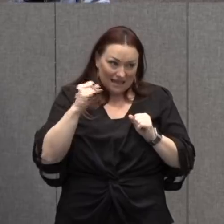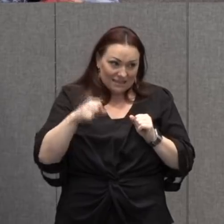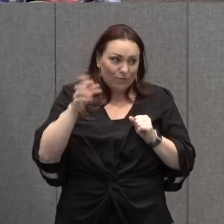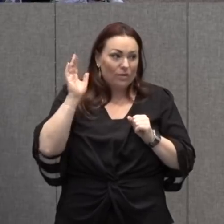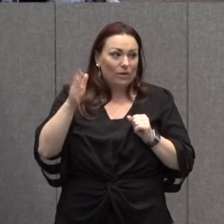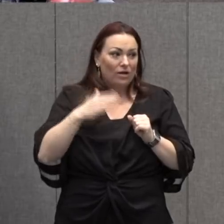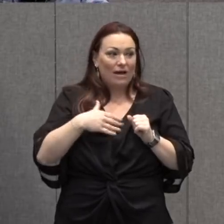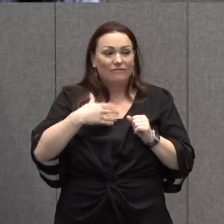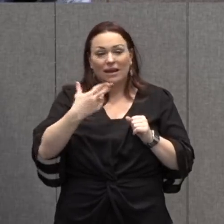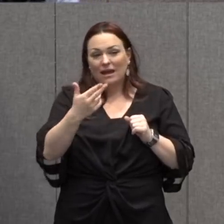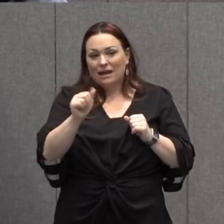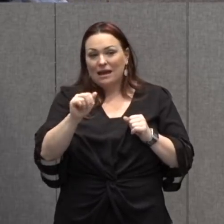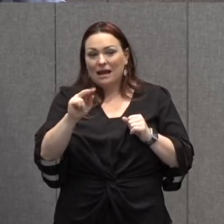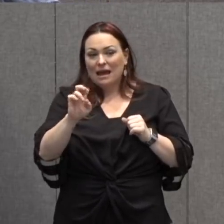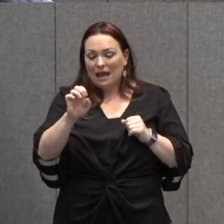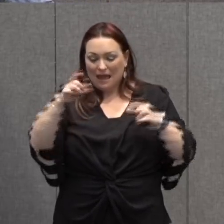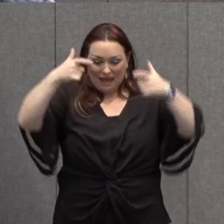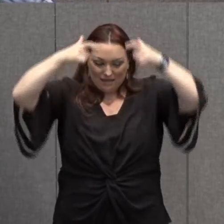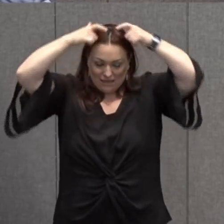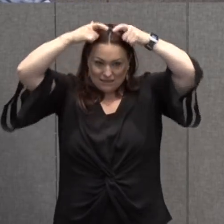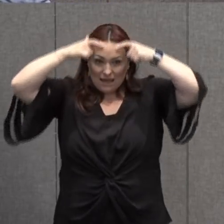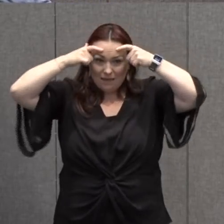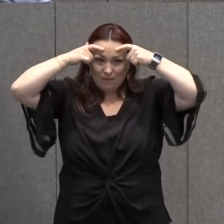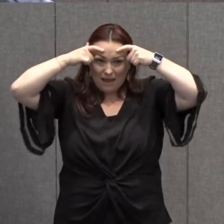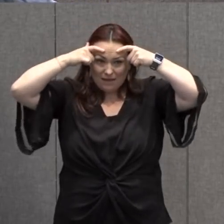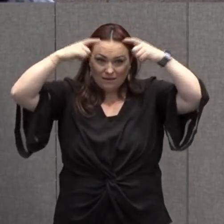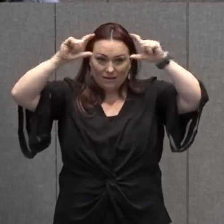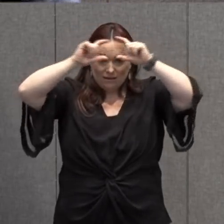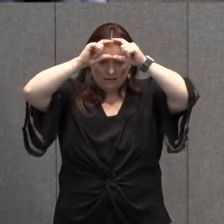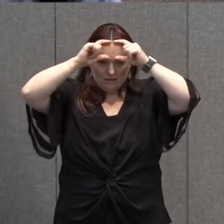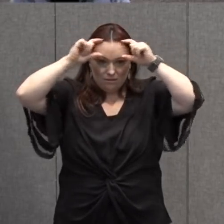Oh okay, I gotta measure my head. (mumbles)